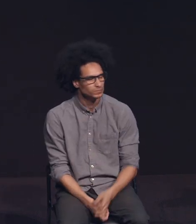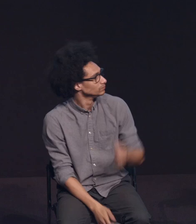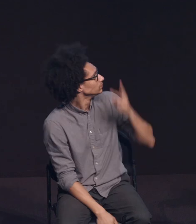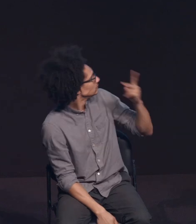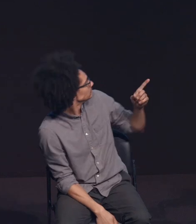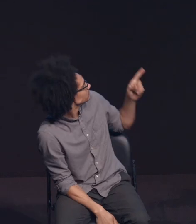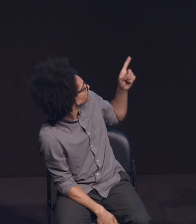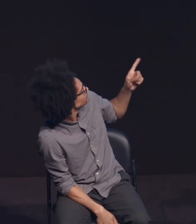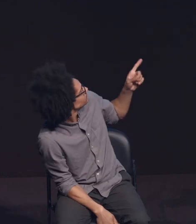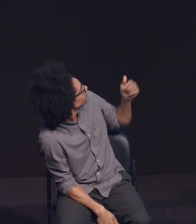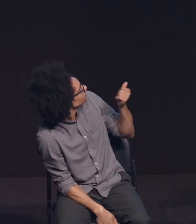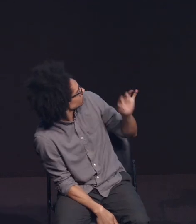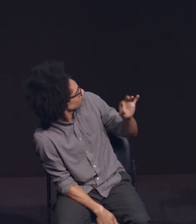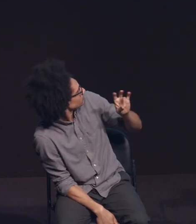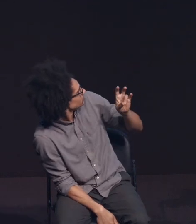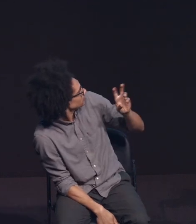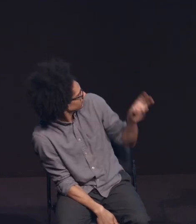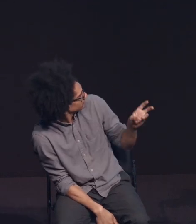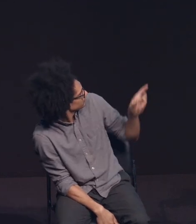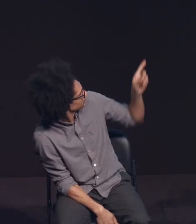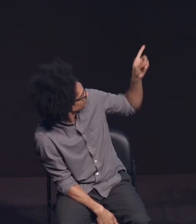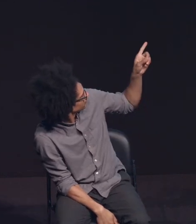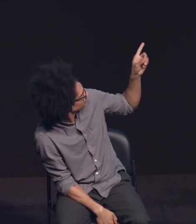Buzz in People's Ears" being the first Caldecott Medal book by